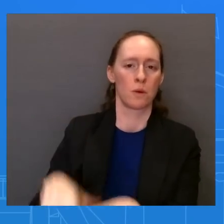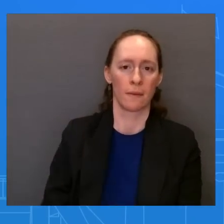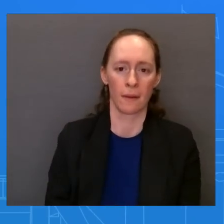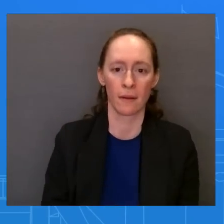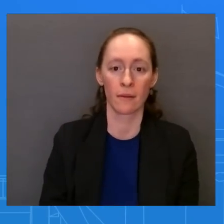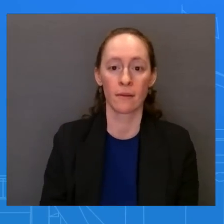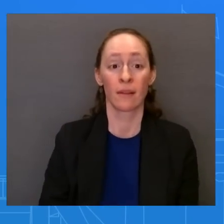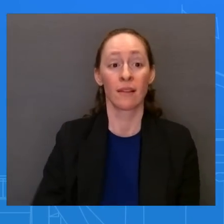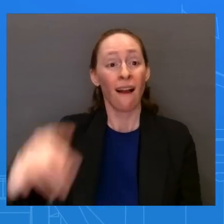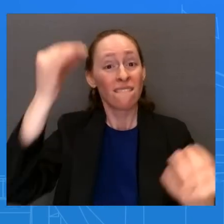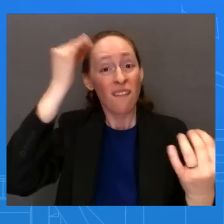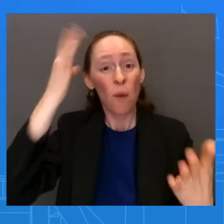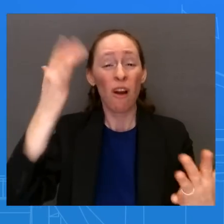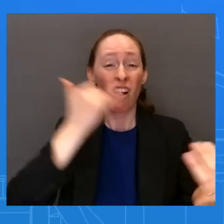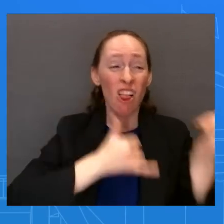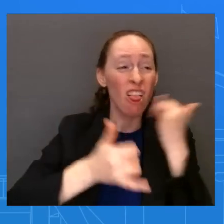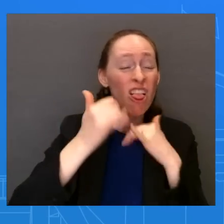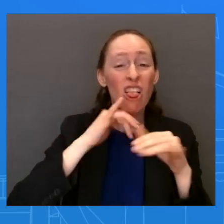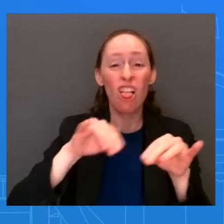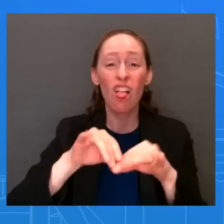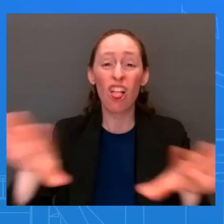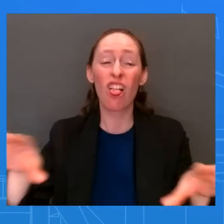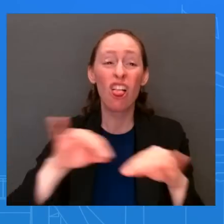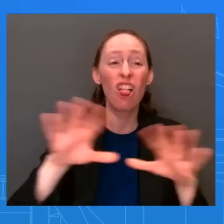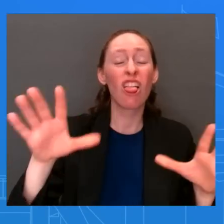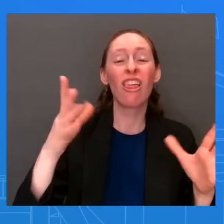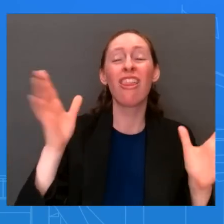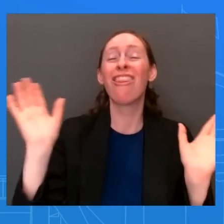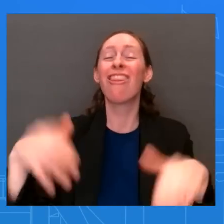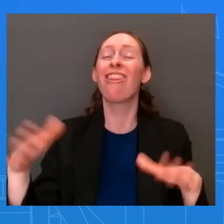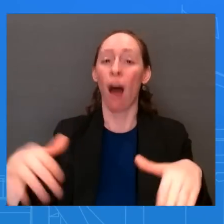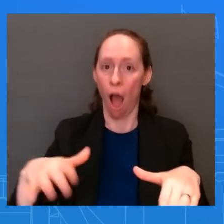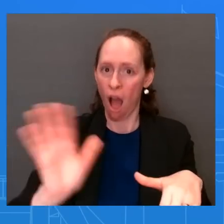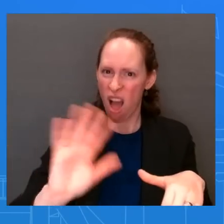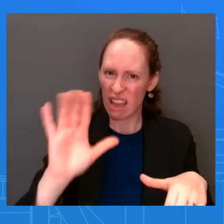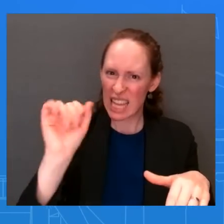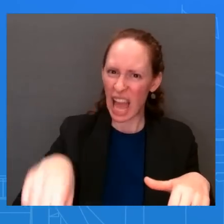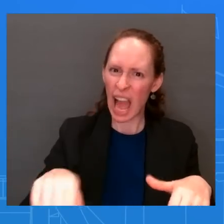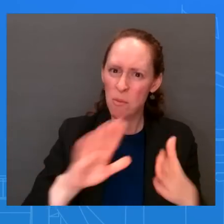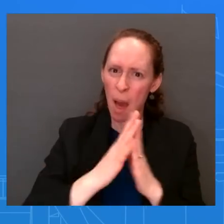to reject lies and conspiracies. And finally, let me add, it's worth emphasizing